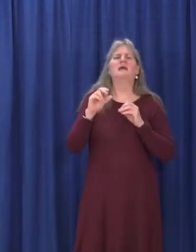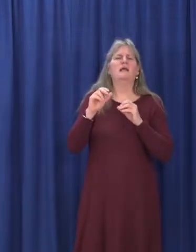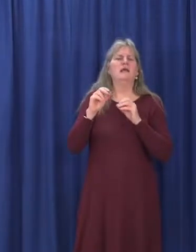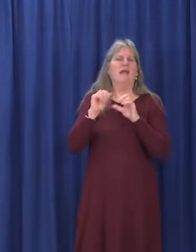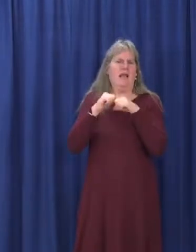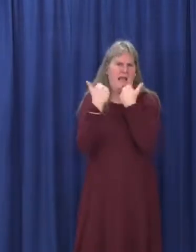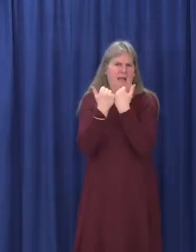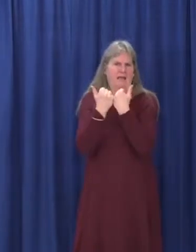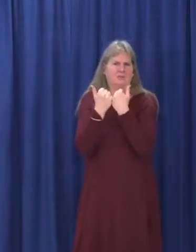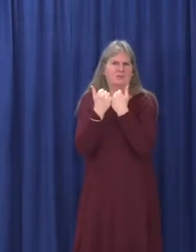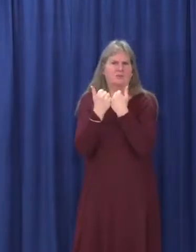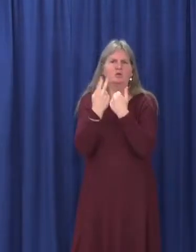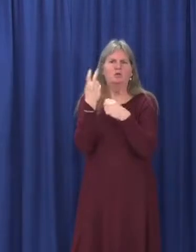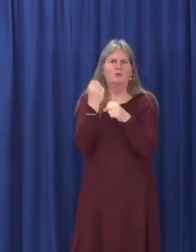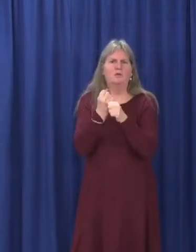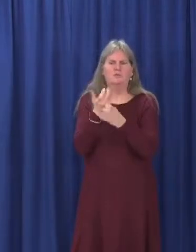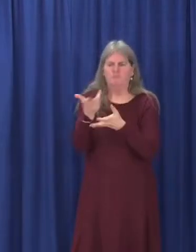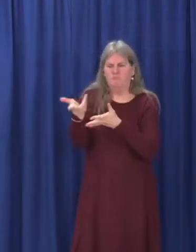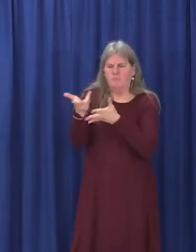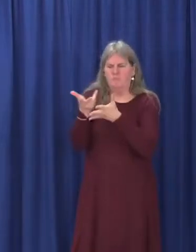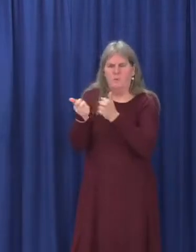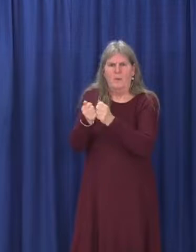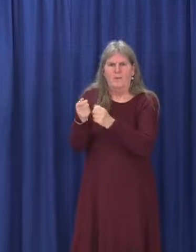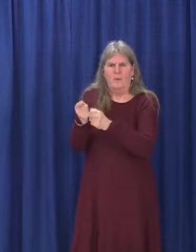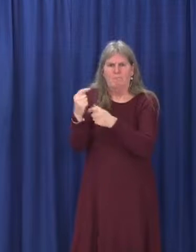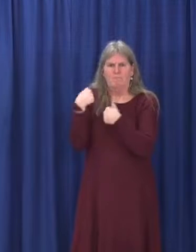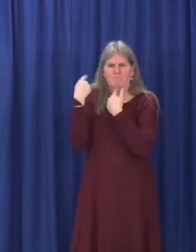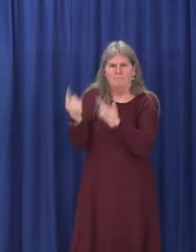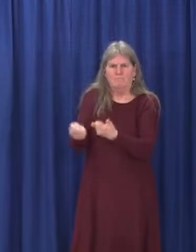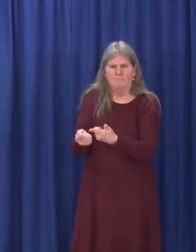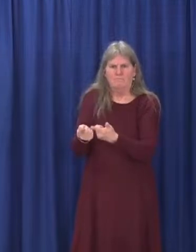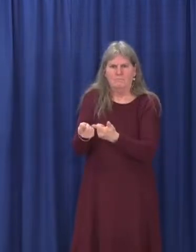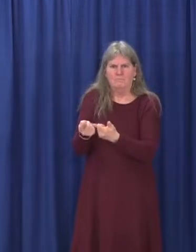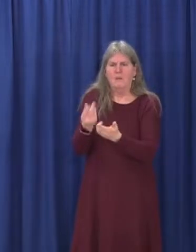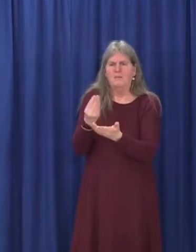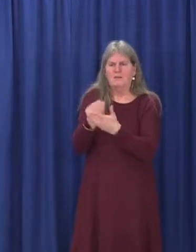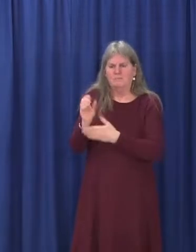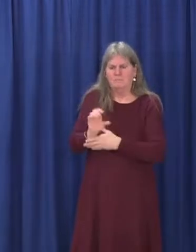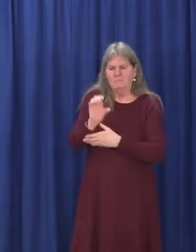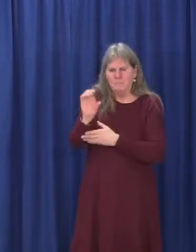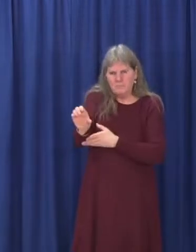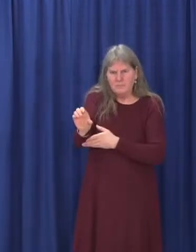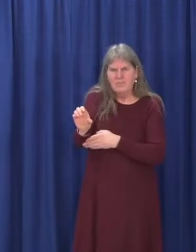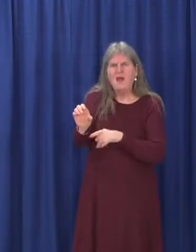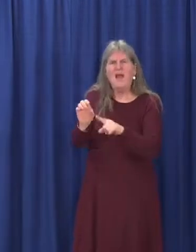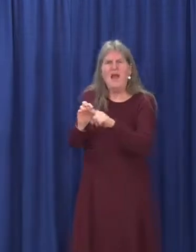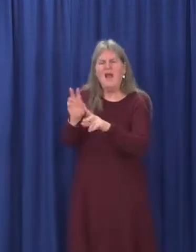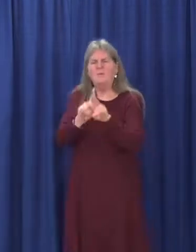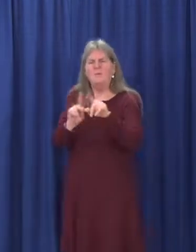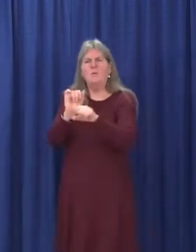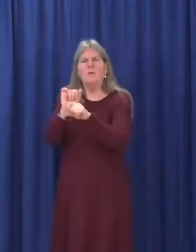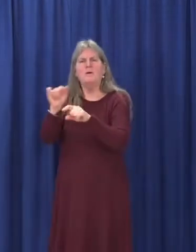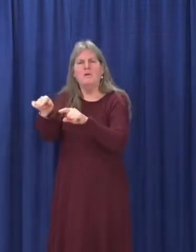very closely around the pandemic. So, we have funded navigators that work on behalf of TIA